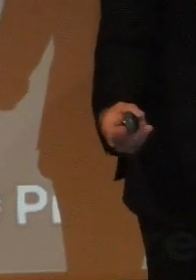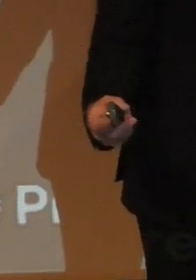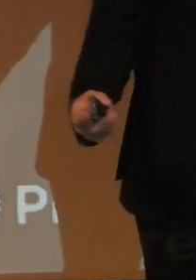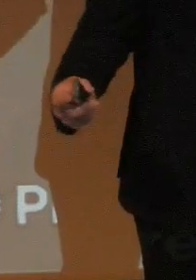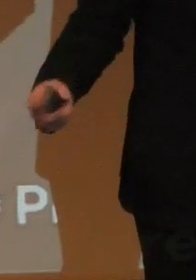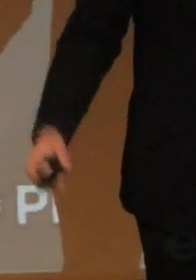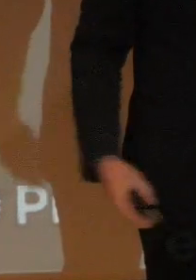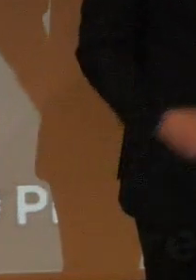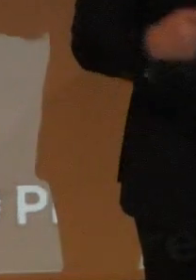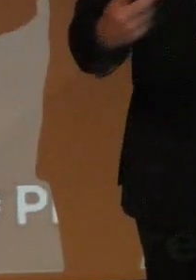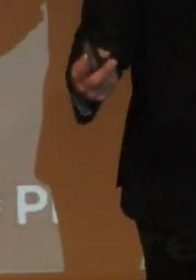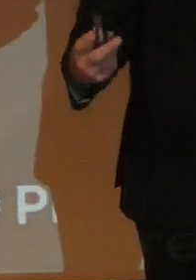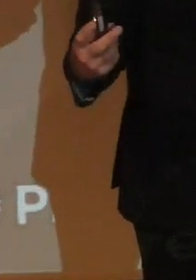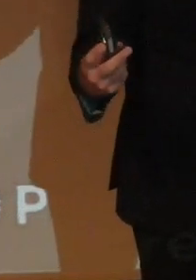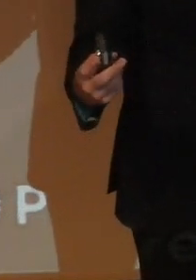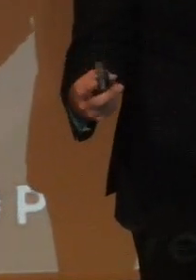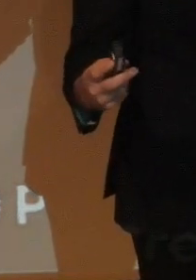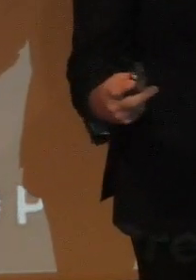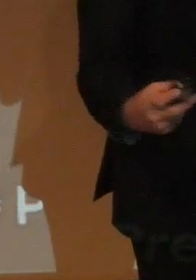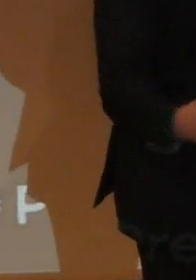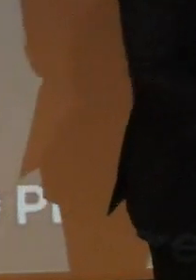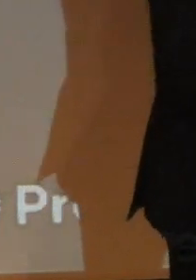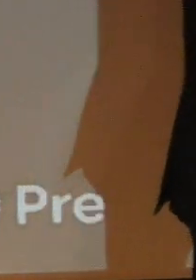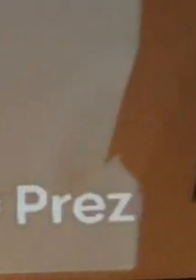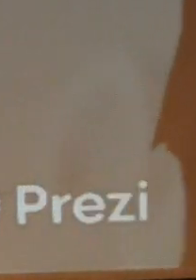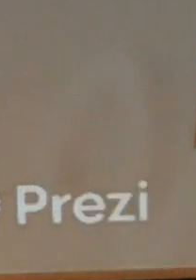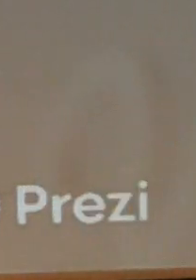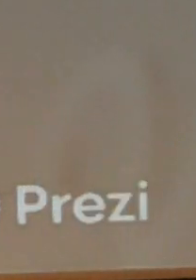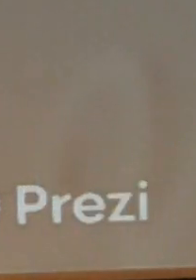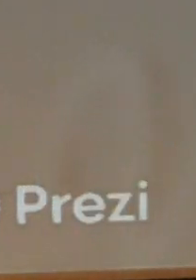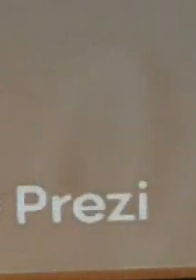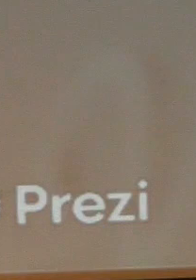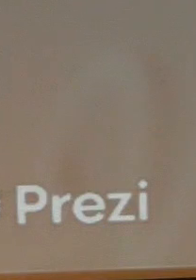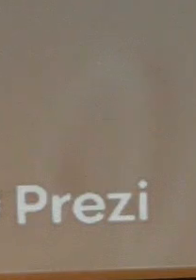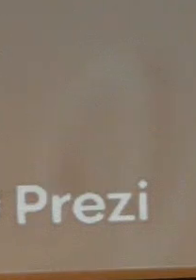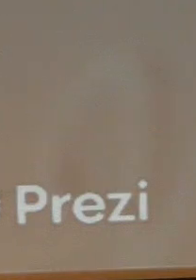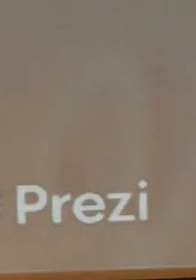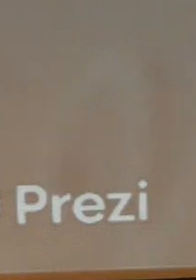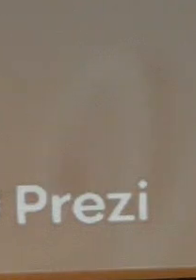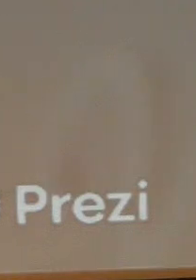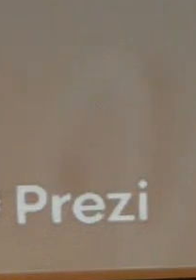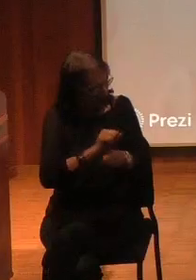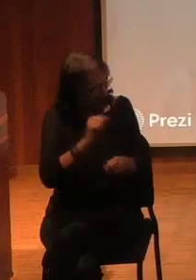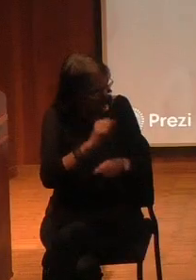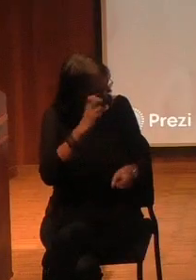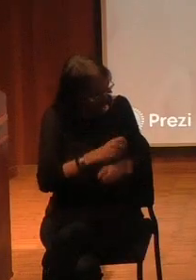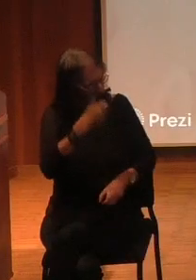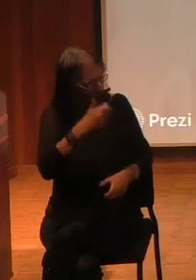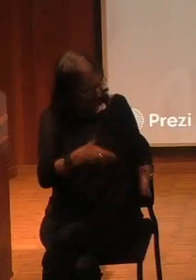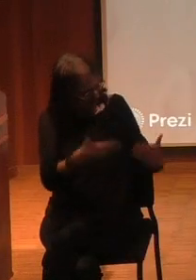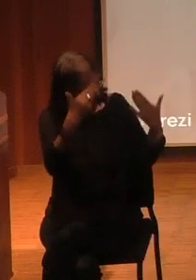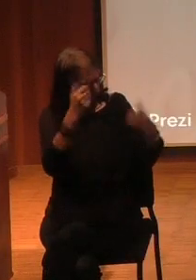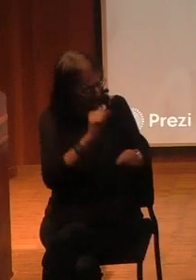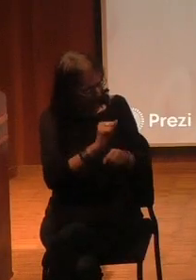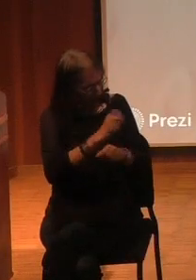in a sense, and convince him to work harder because the things that he is about to write